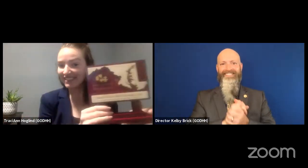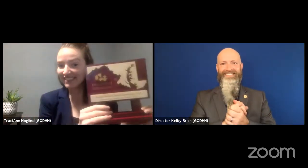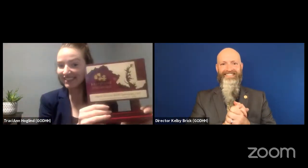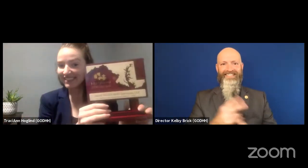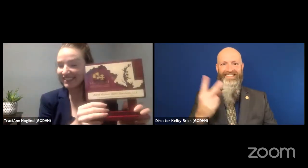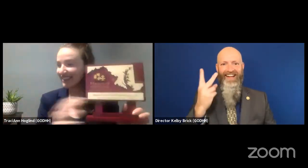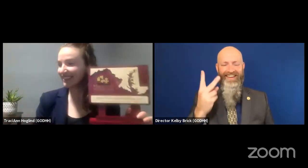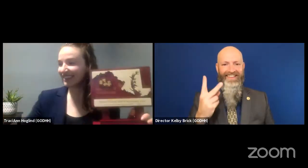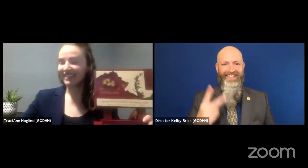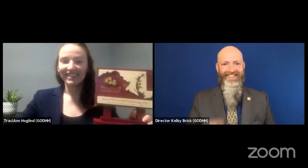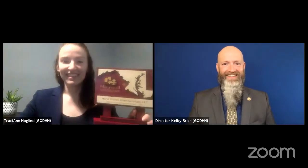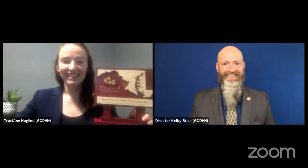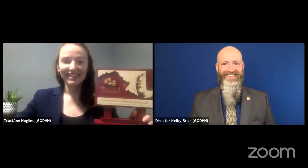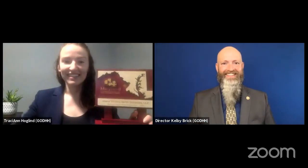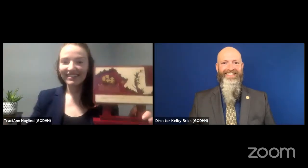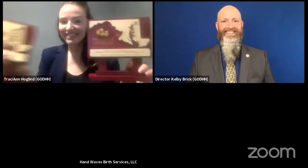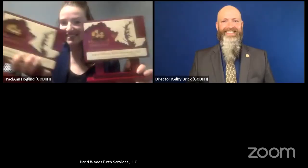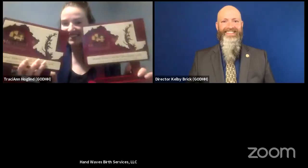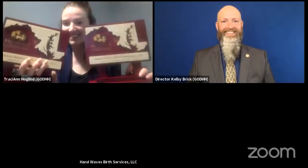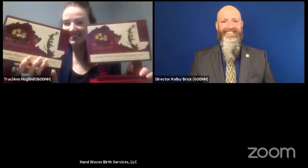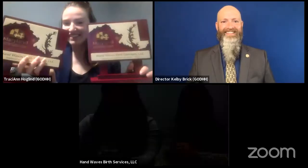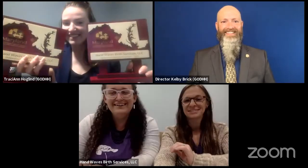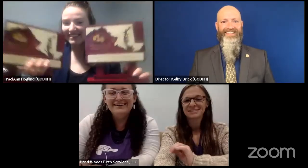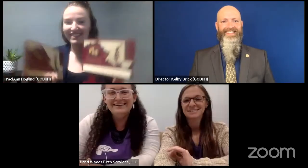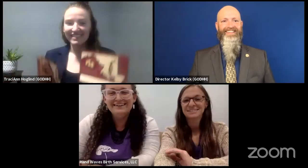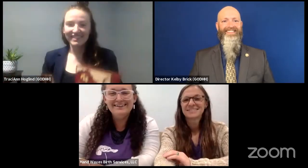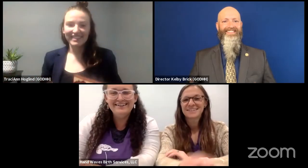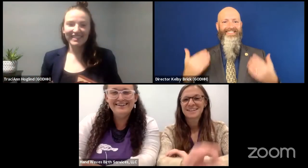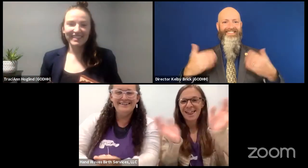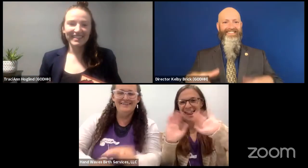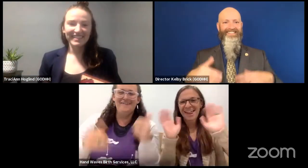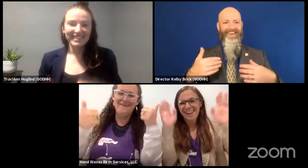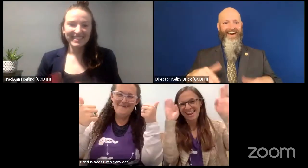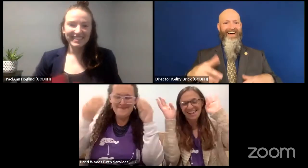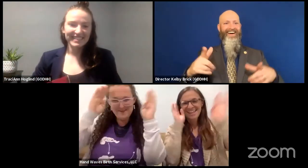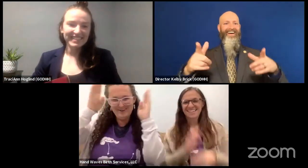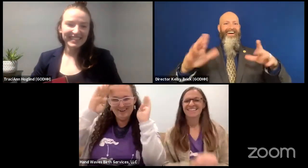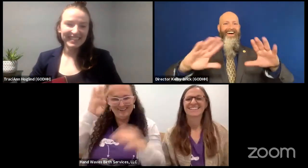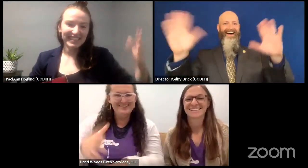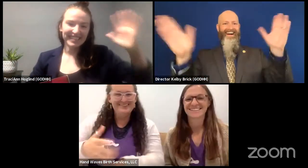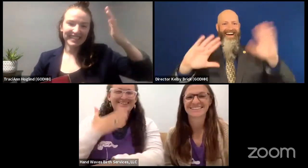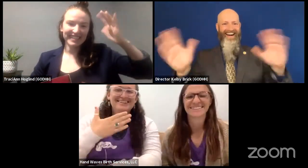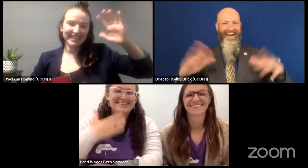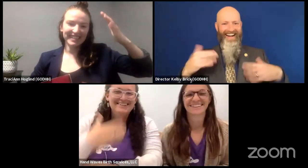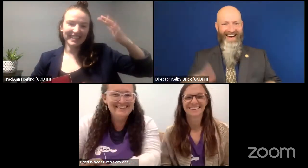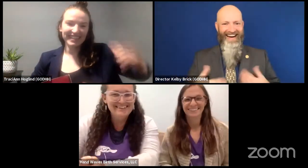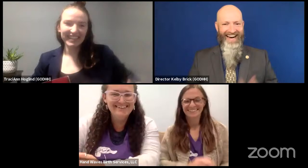our award for both of them. Thank you for joining us this evening.